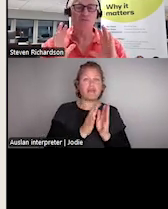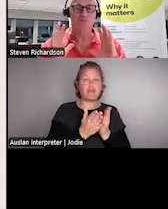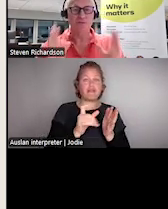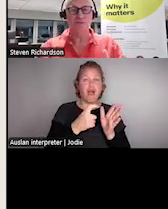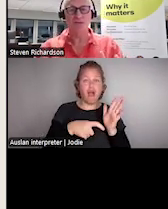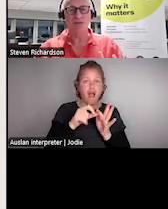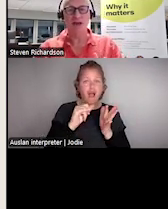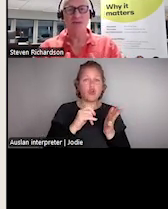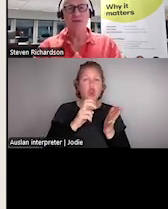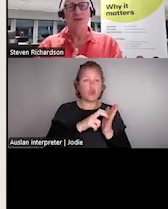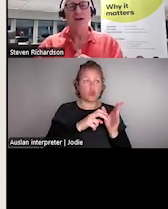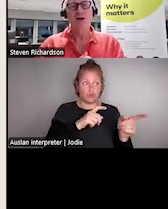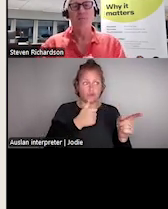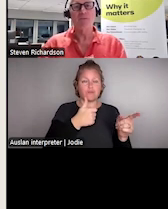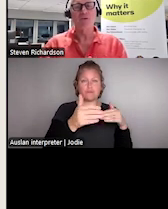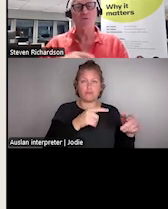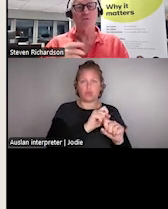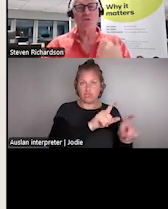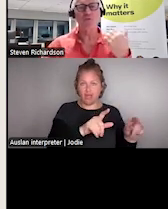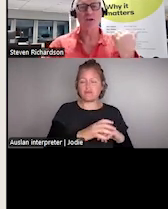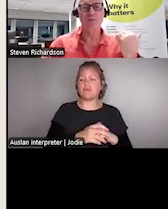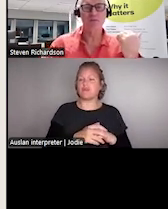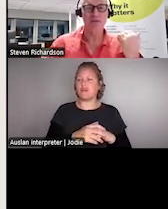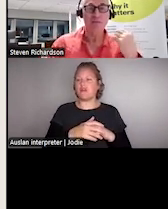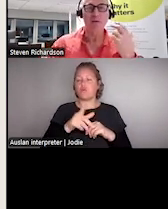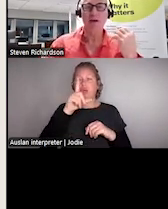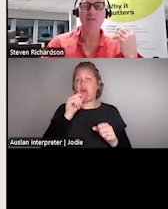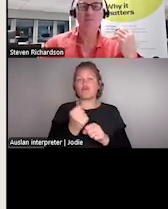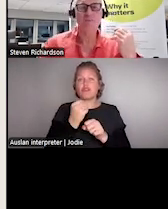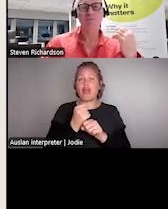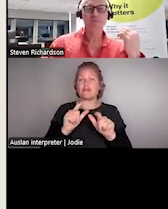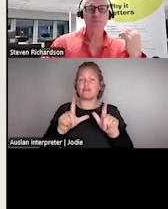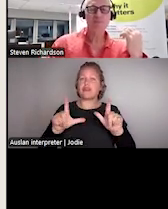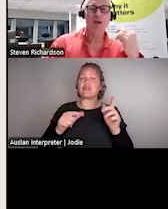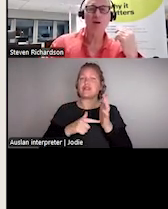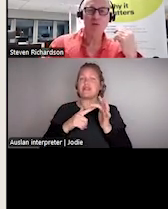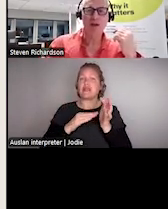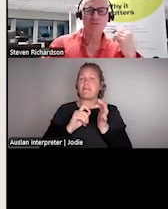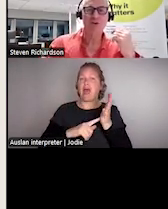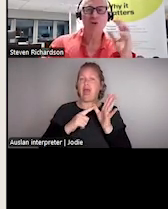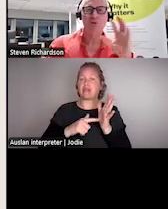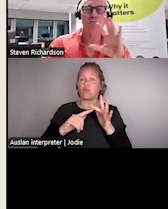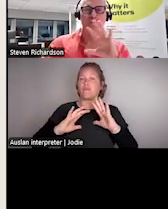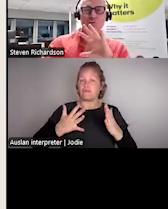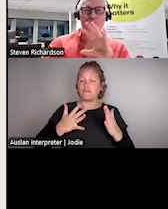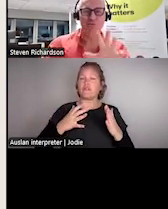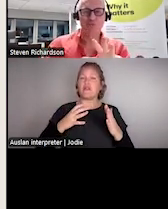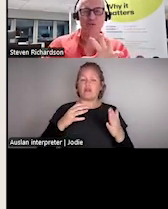to send out. You can also create a bit of a template around what your stewardship